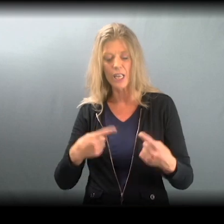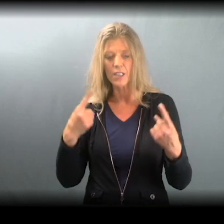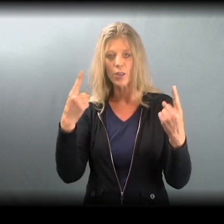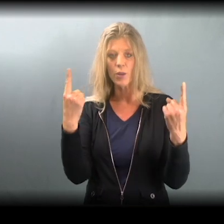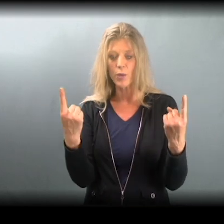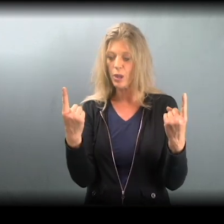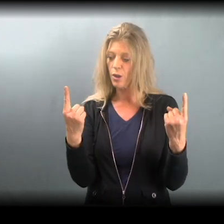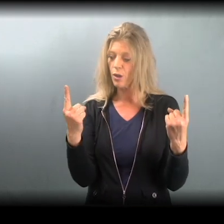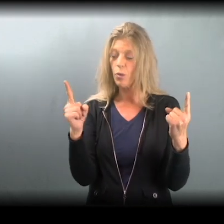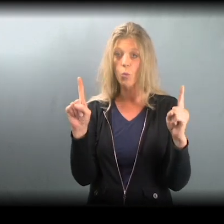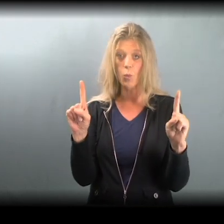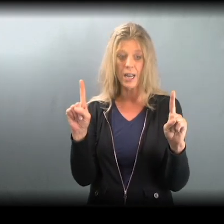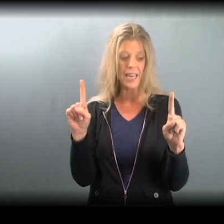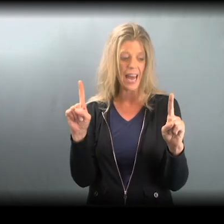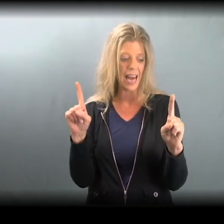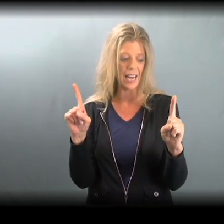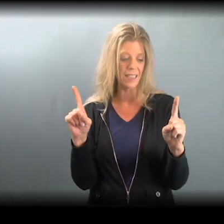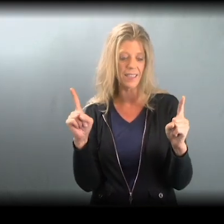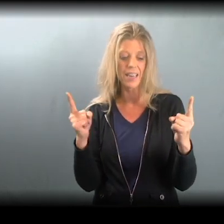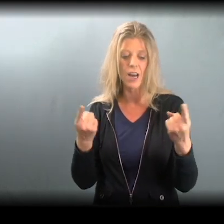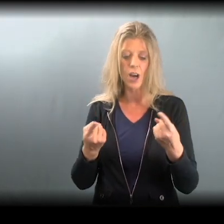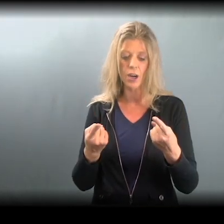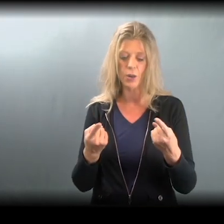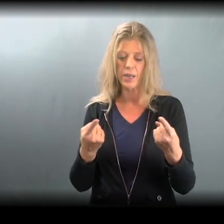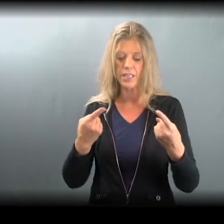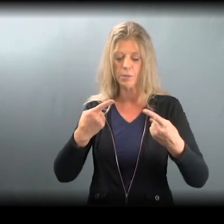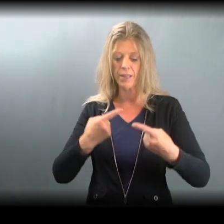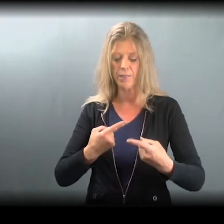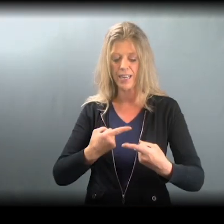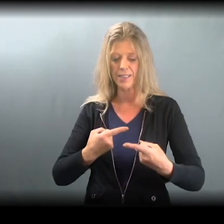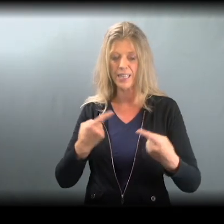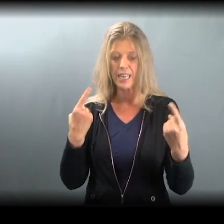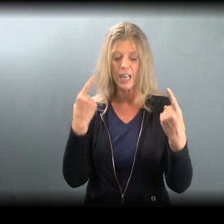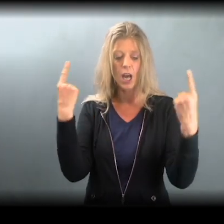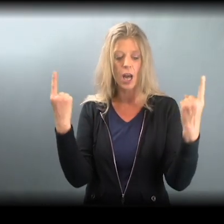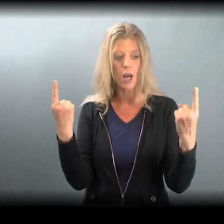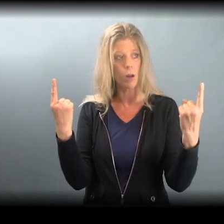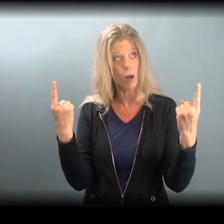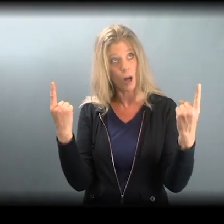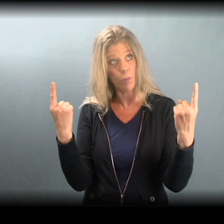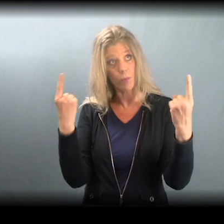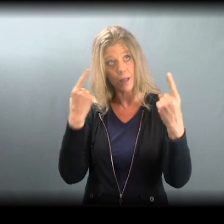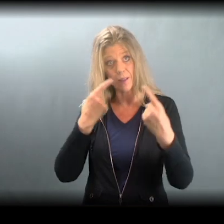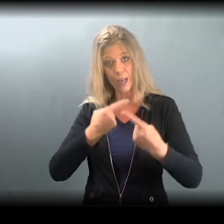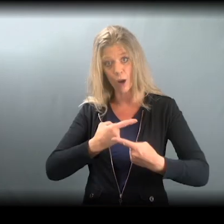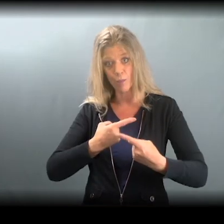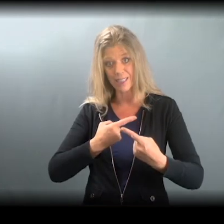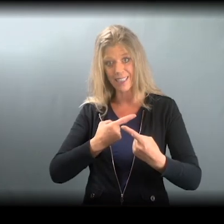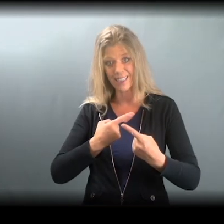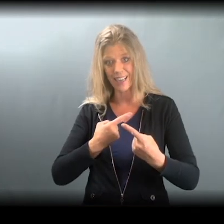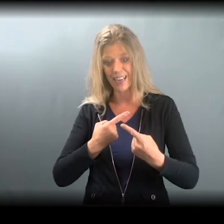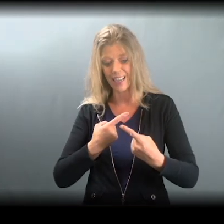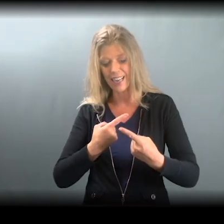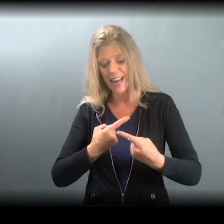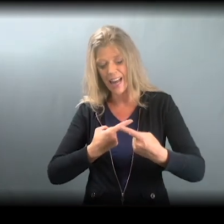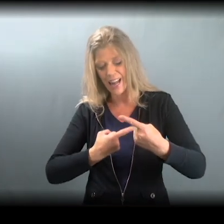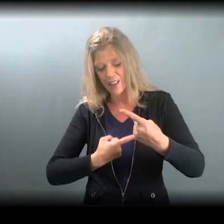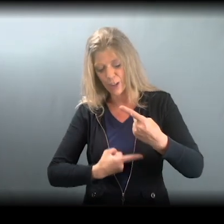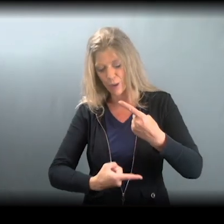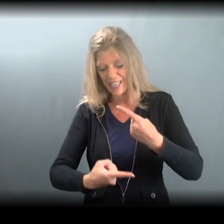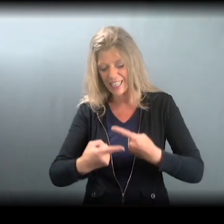So, your 1-hands are going to be facing uh up and the opposite side, and they're going to